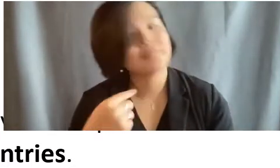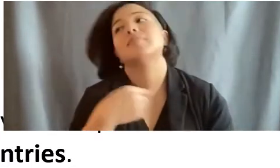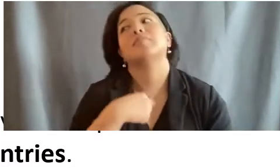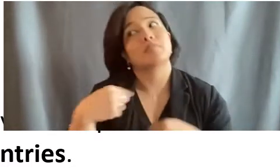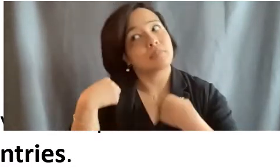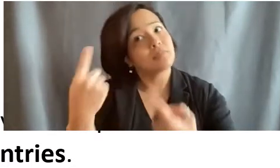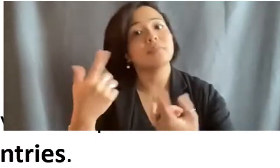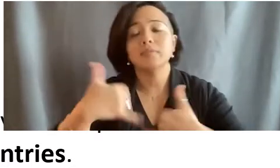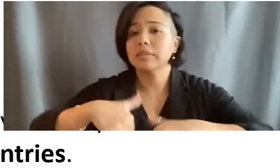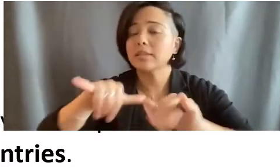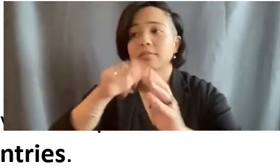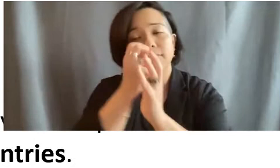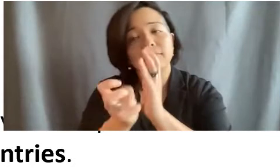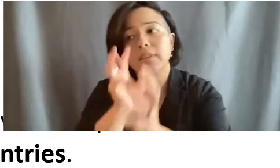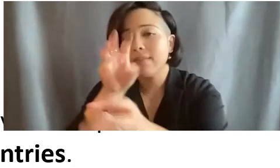And so now we need to move beyond. The other issue that isn't here is about the inequality